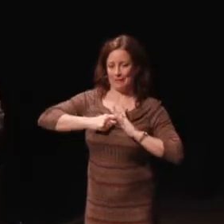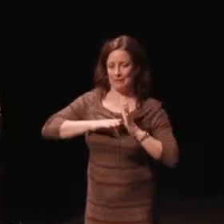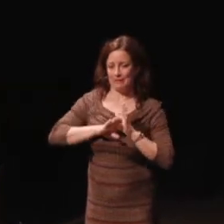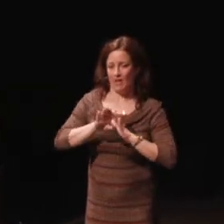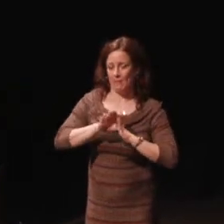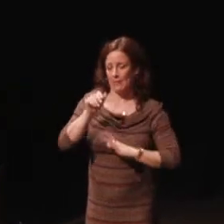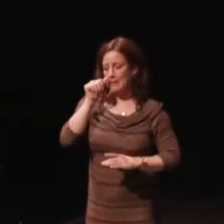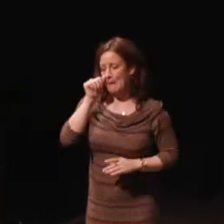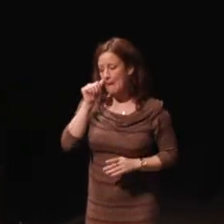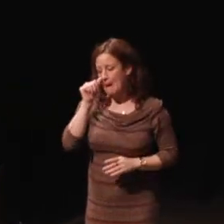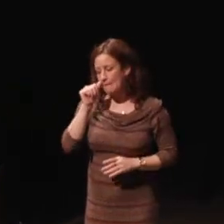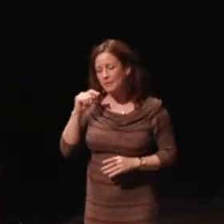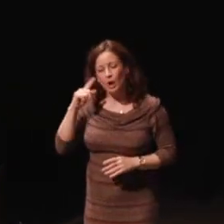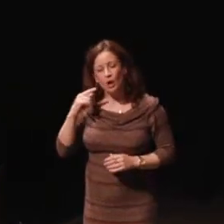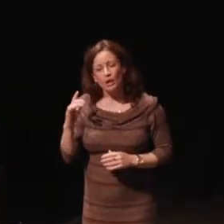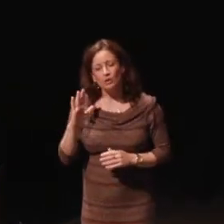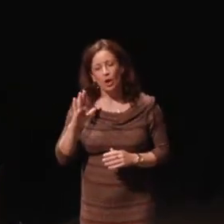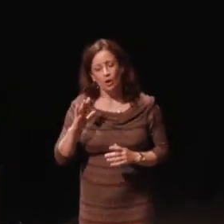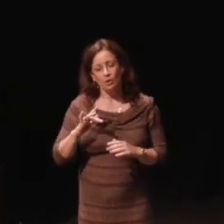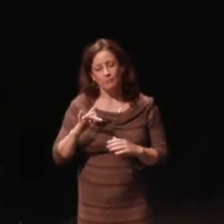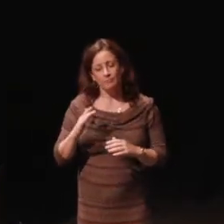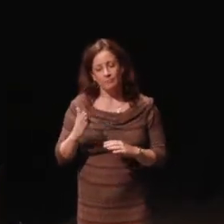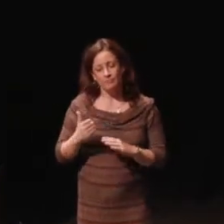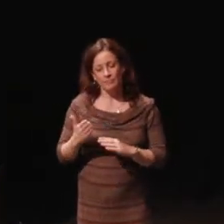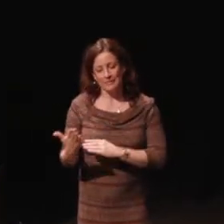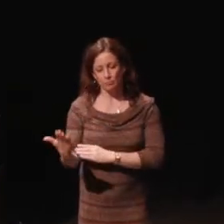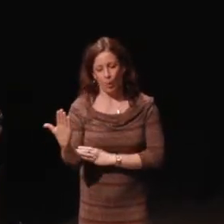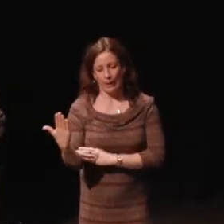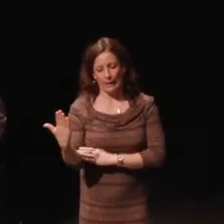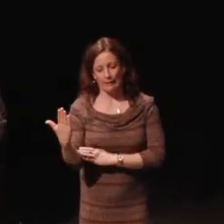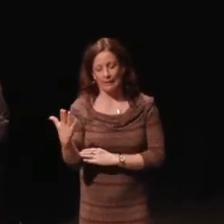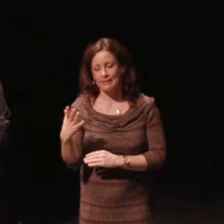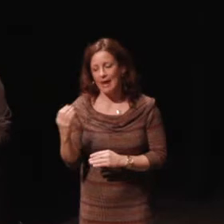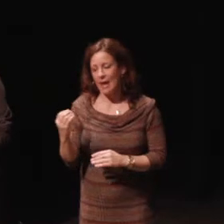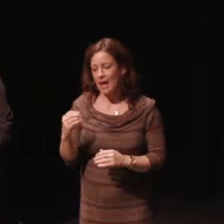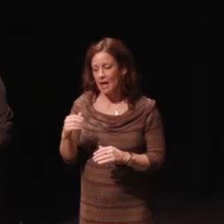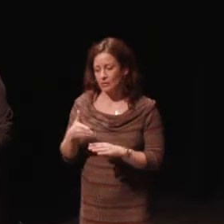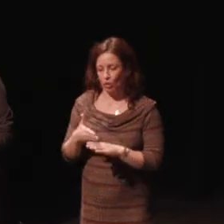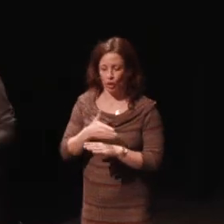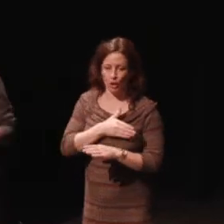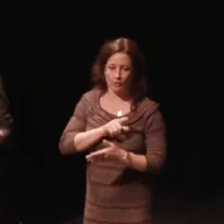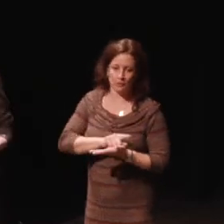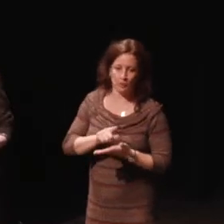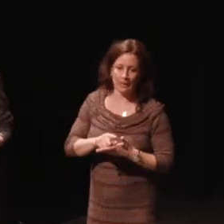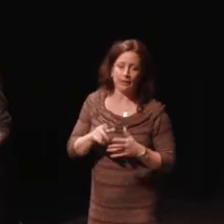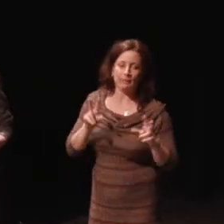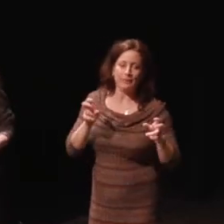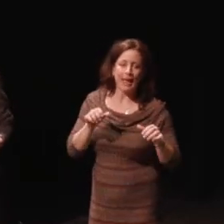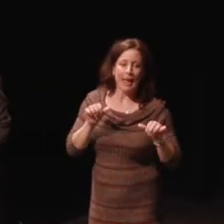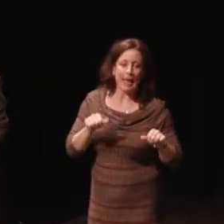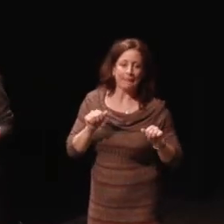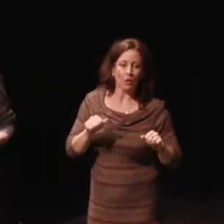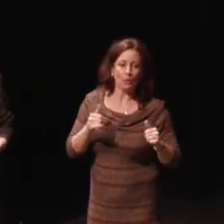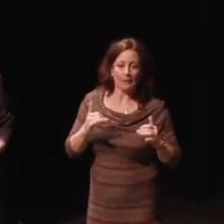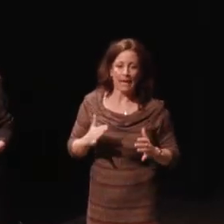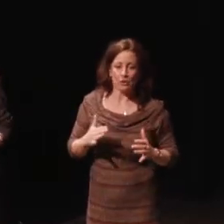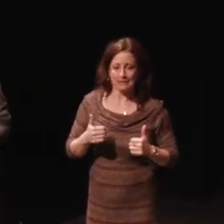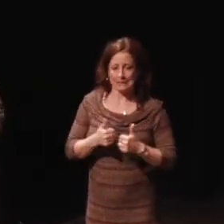Hearing earlier today, and earlier this week, about the able gamers' player panels, which is a system that they have to get developers in touch